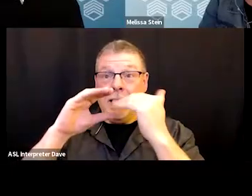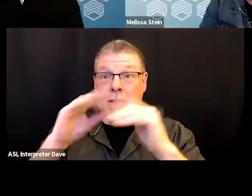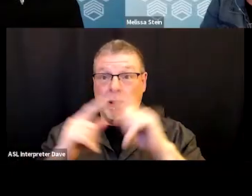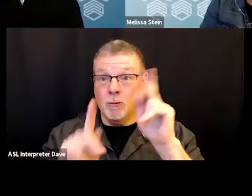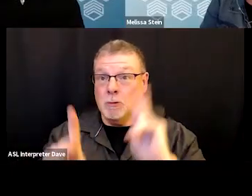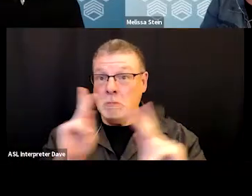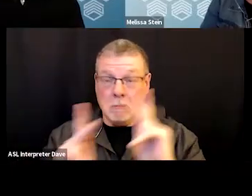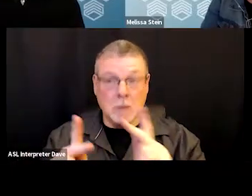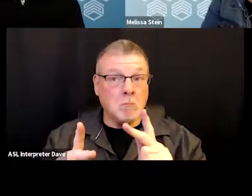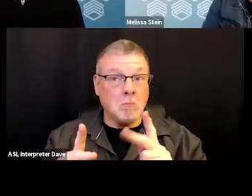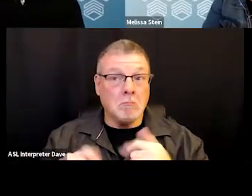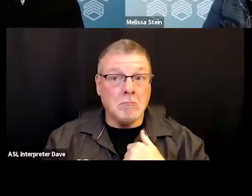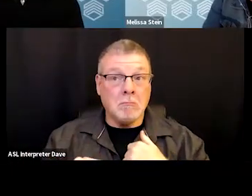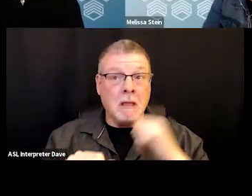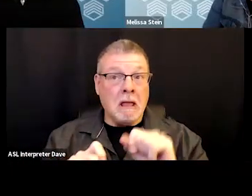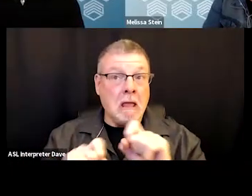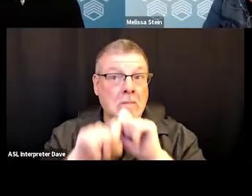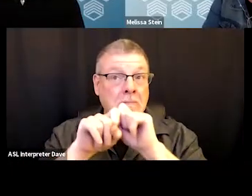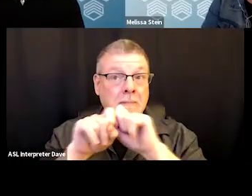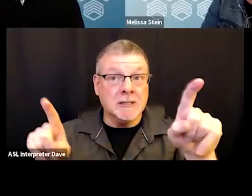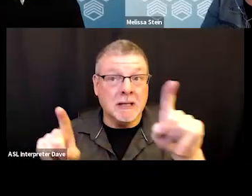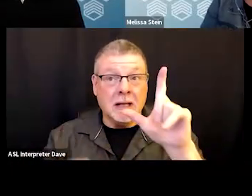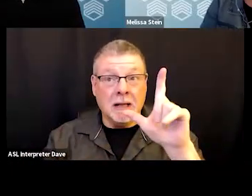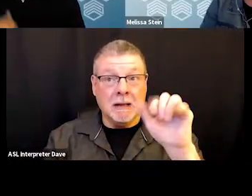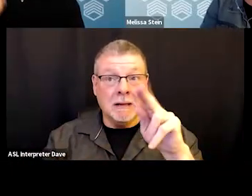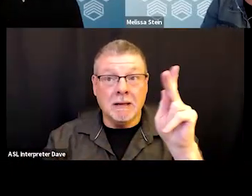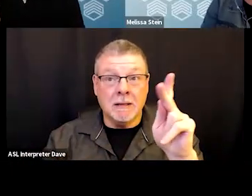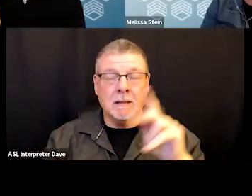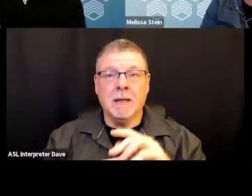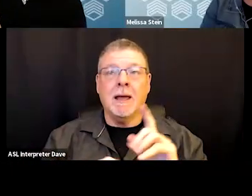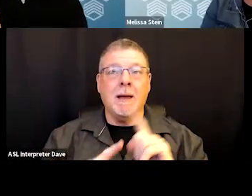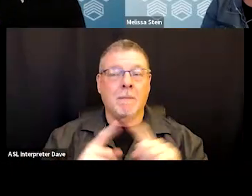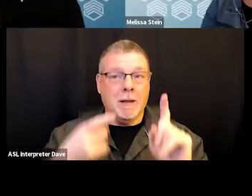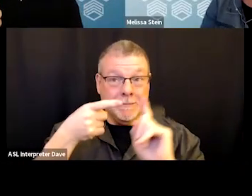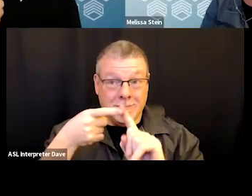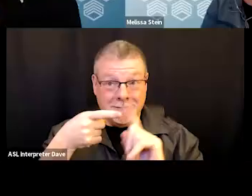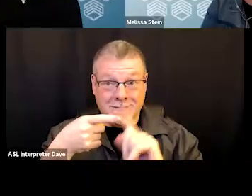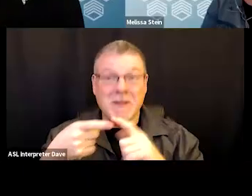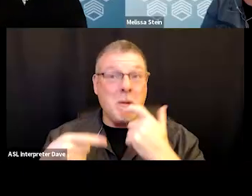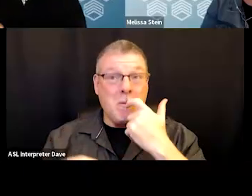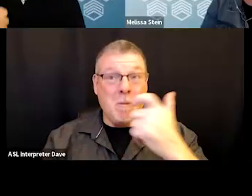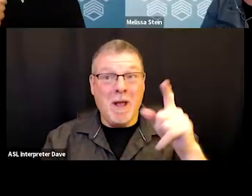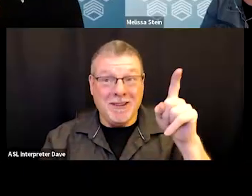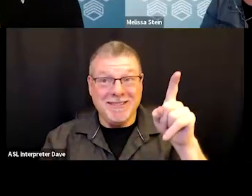I can send the links or hard copies, but I would, A, watch this webinar with your team.